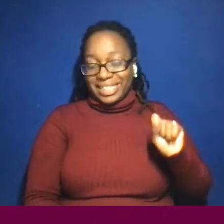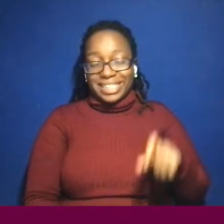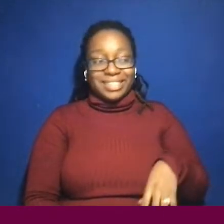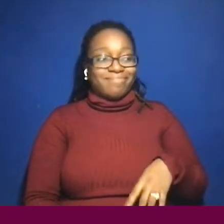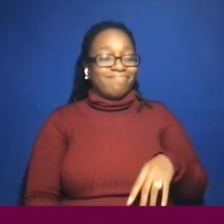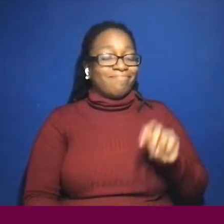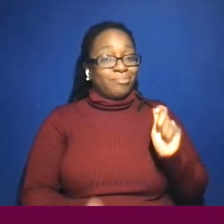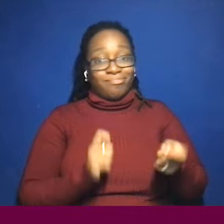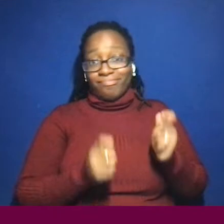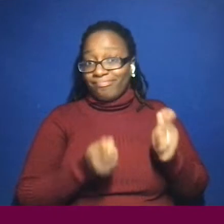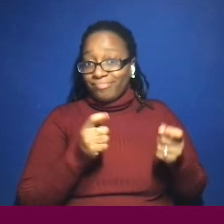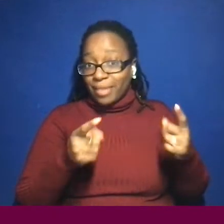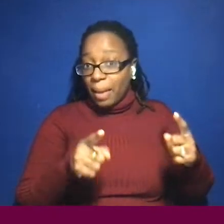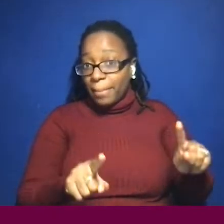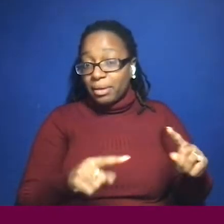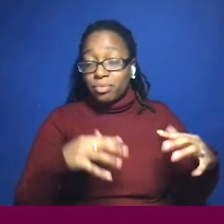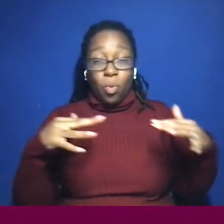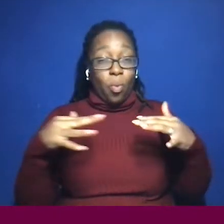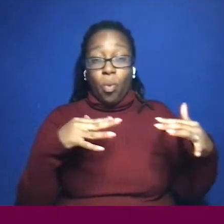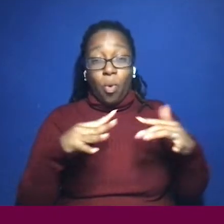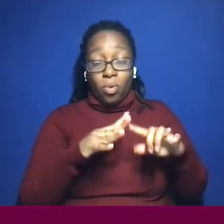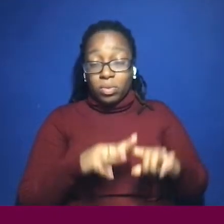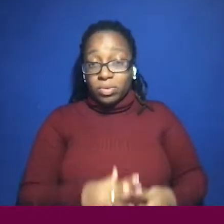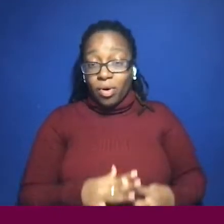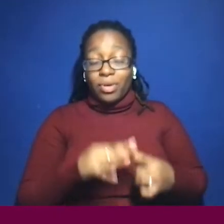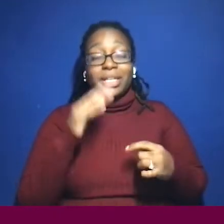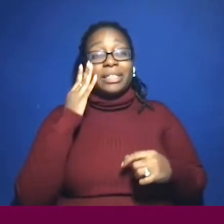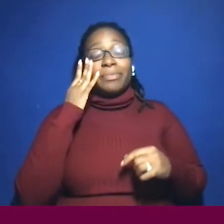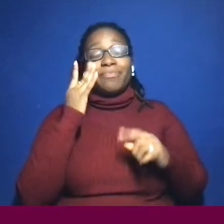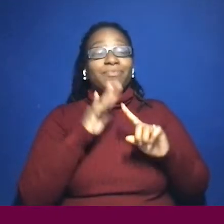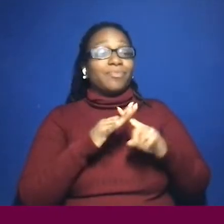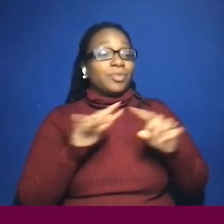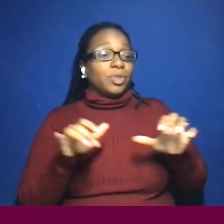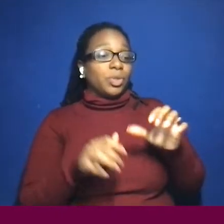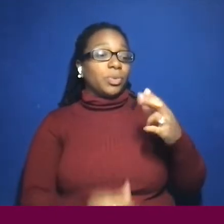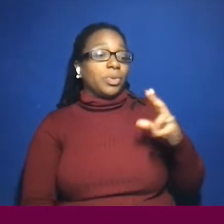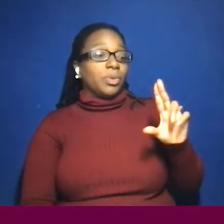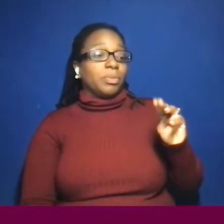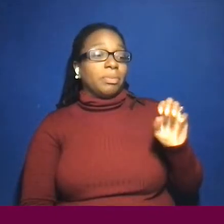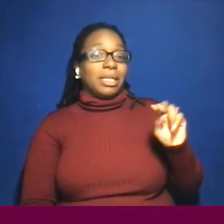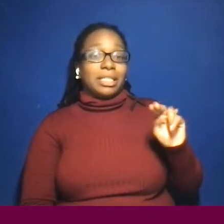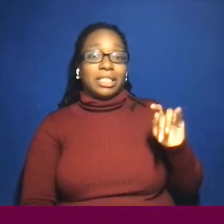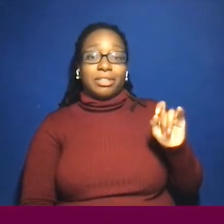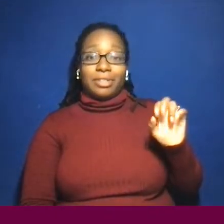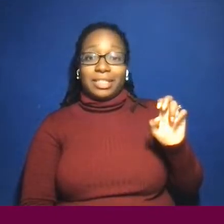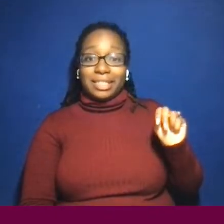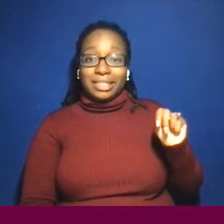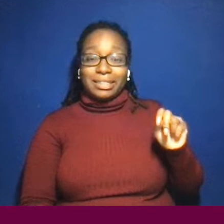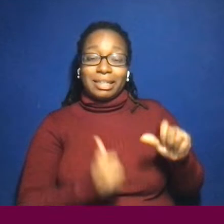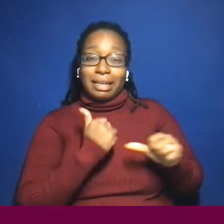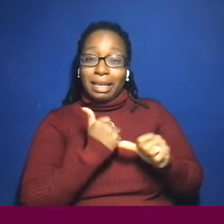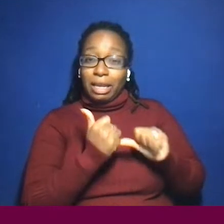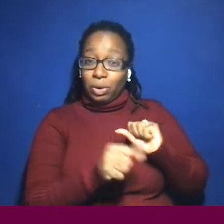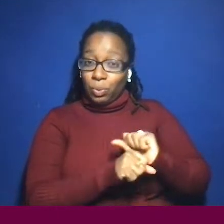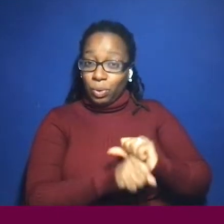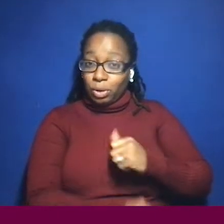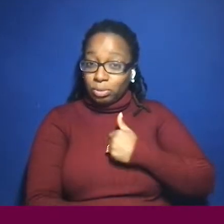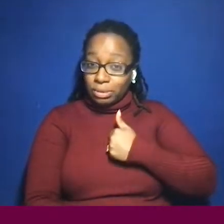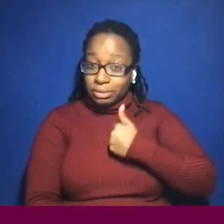I ended up doing humanitarian aid work myself. And then getting very passionate about writing